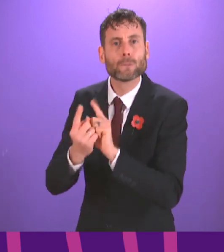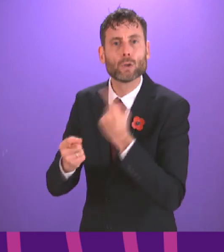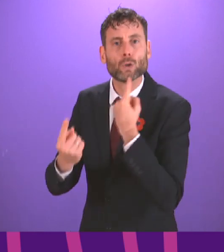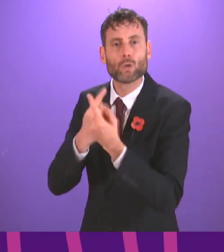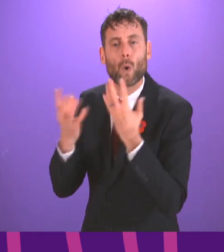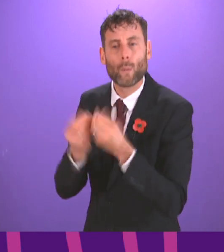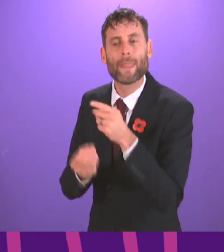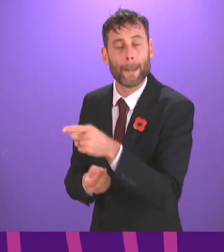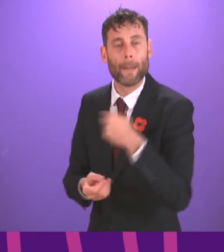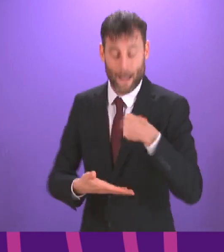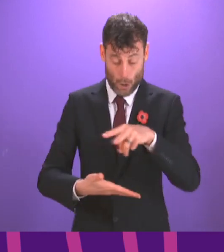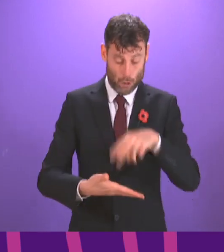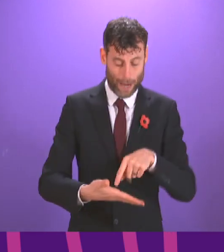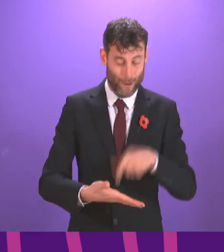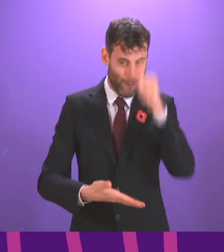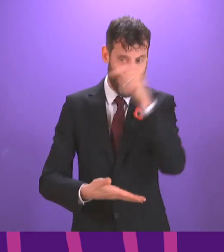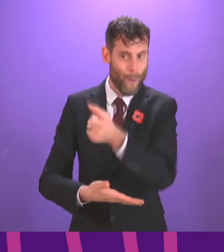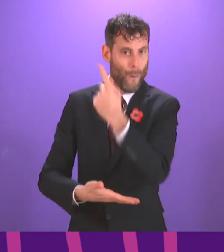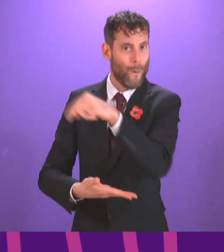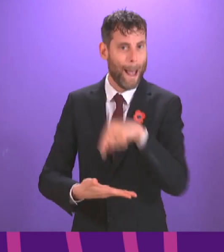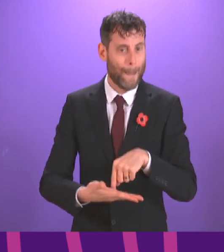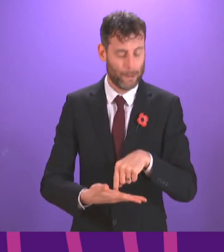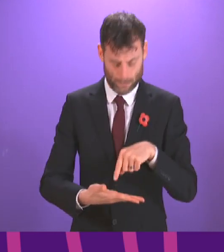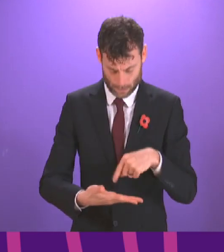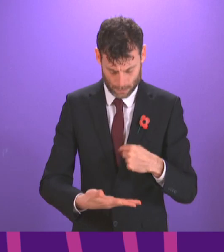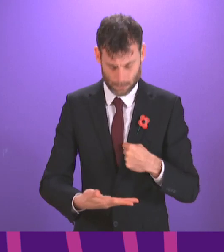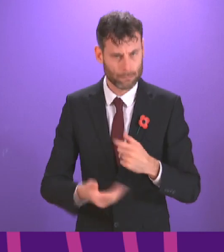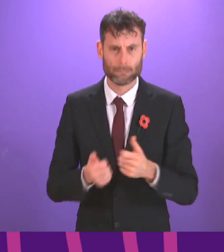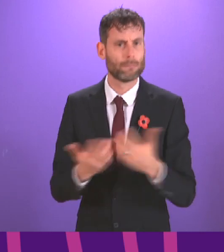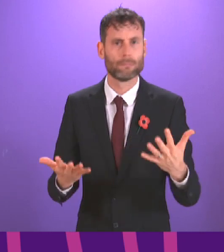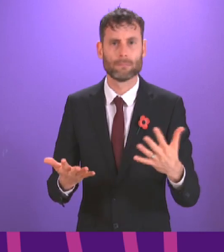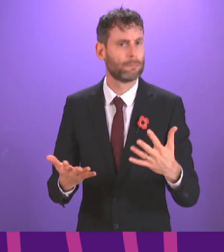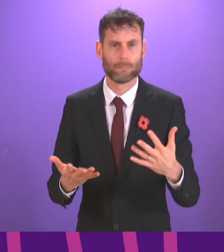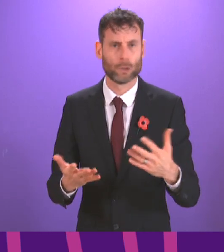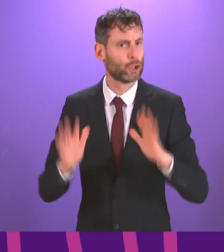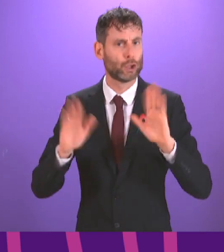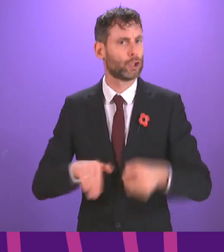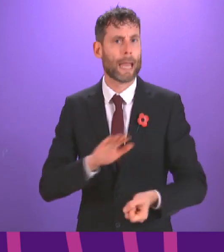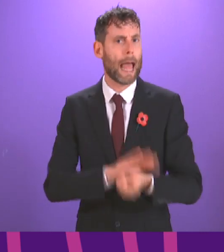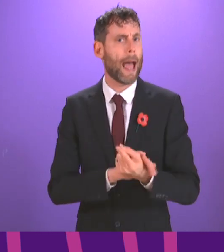of what he experienced. I think that it is unacceptable, and that things need to change.